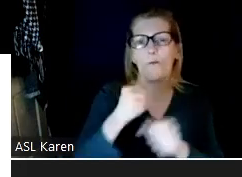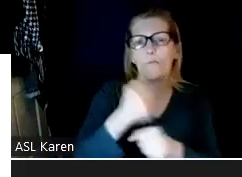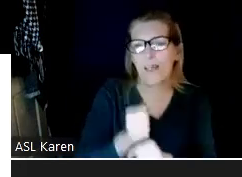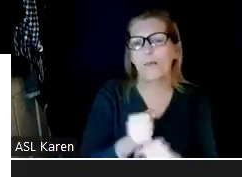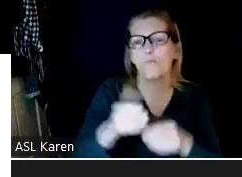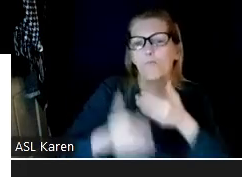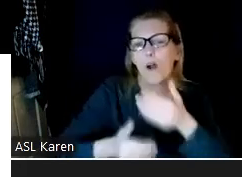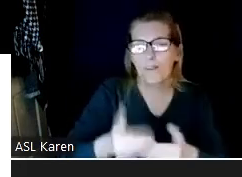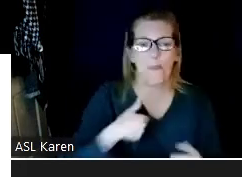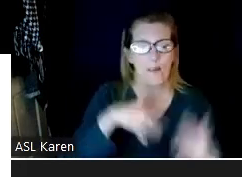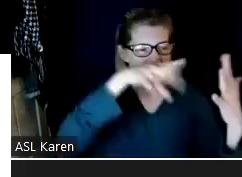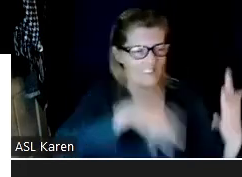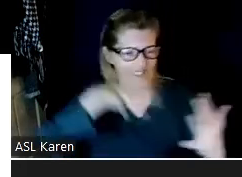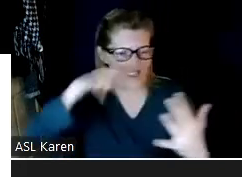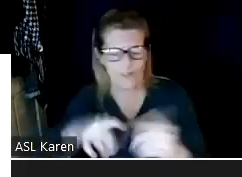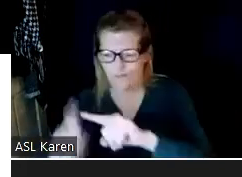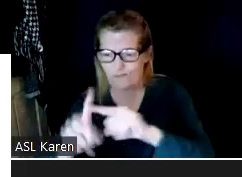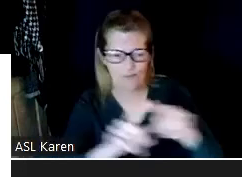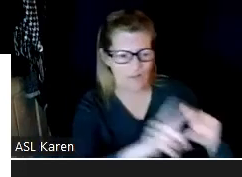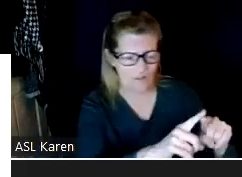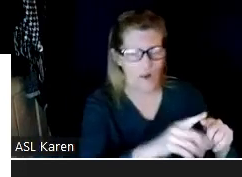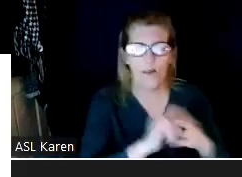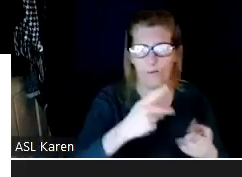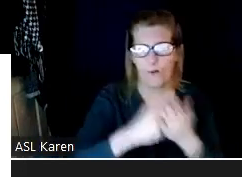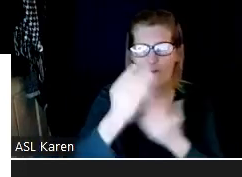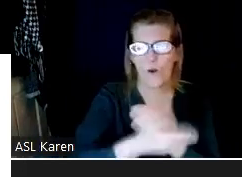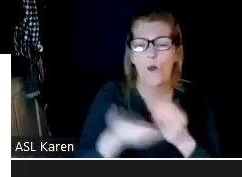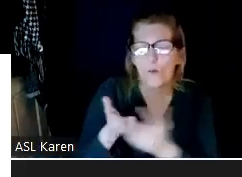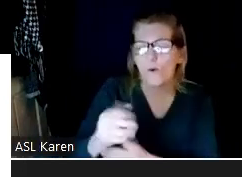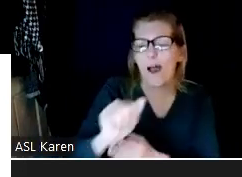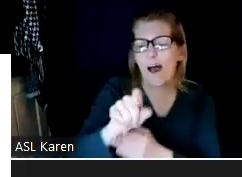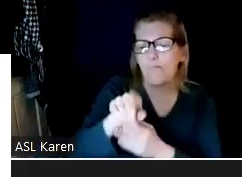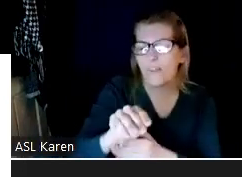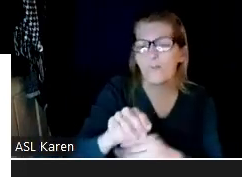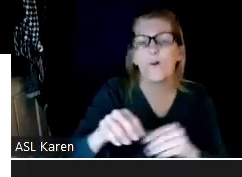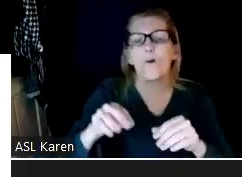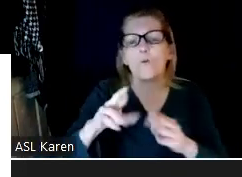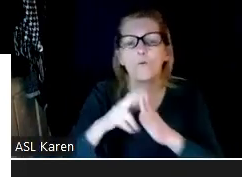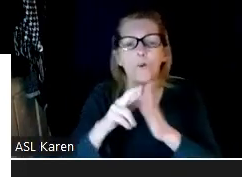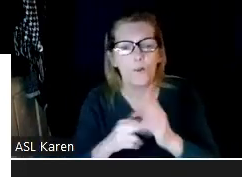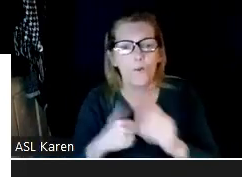15:22:34 We're setting all the guideposts for the program through administrative rules. 15:22:38 We have five batches of rules.